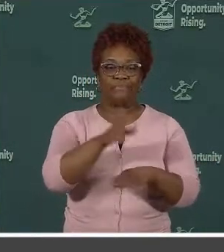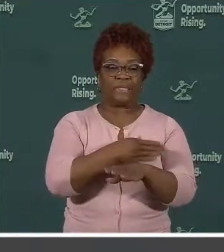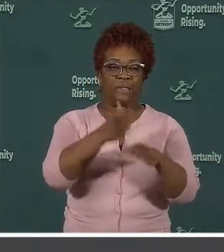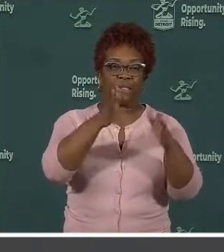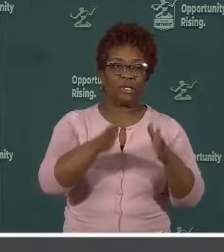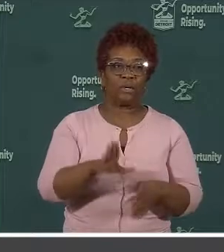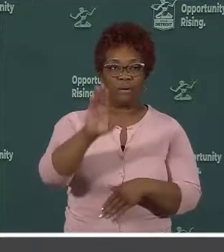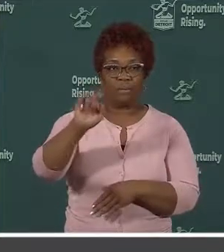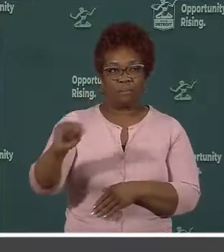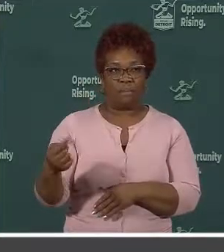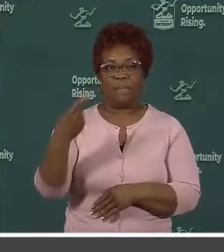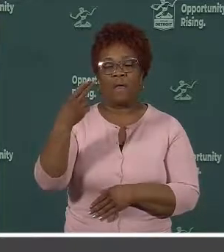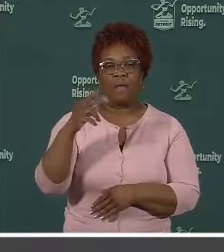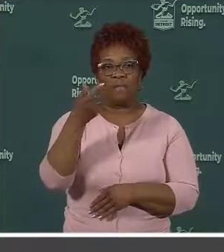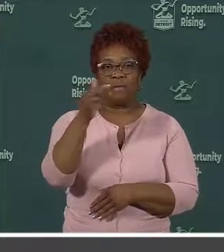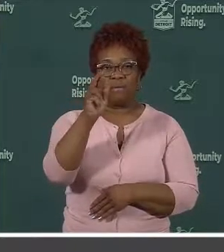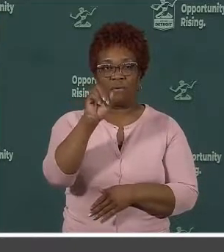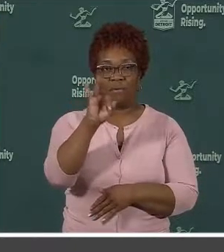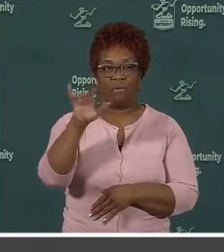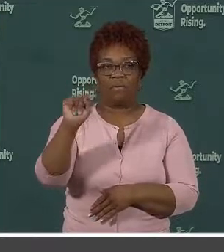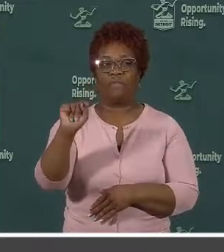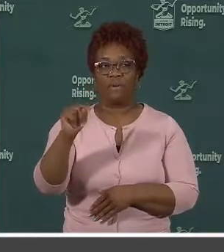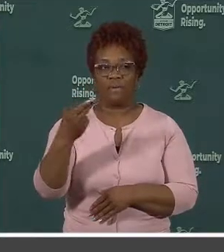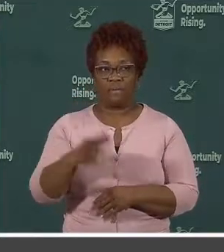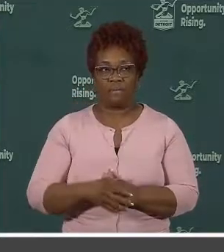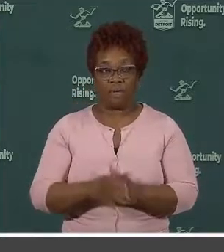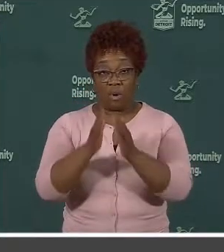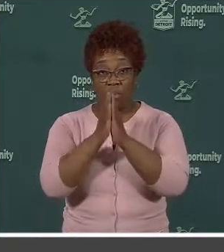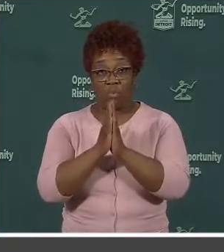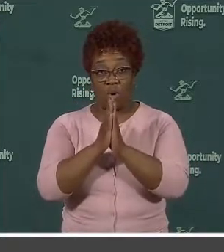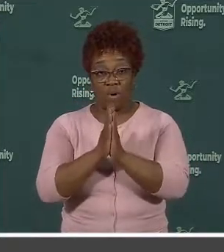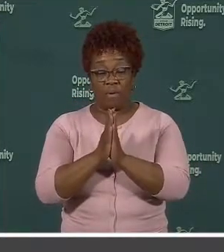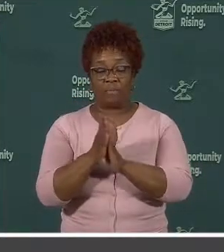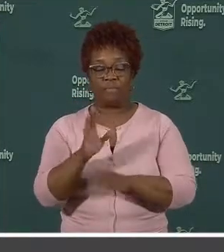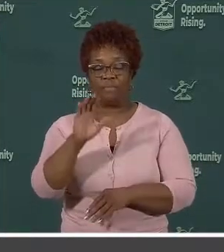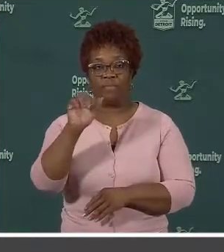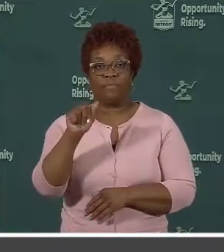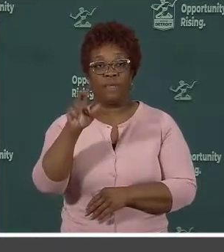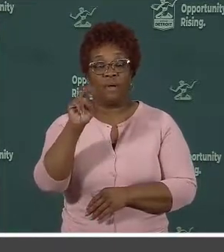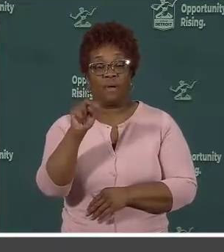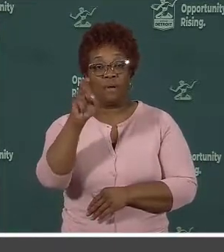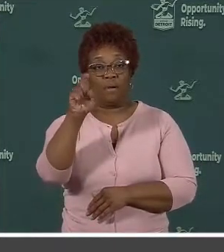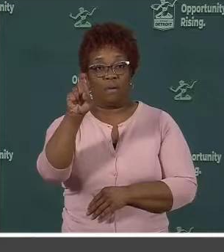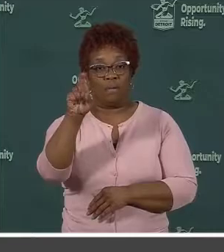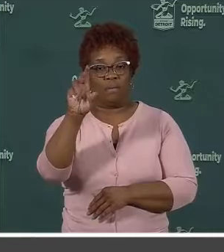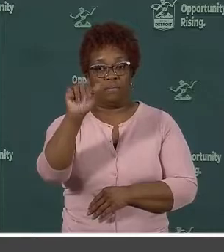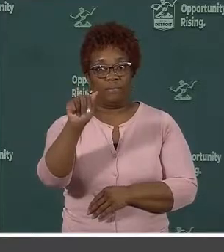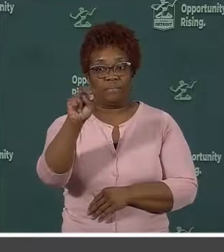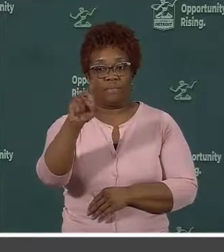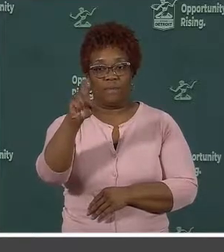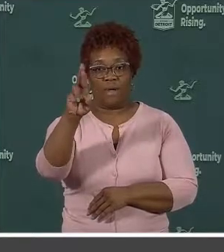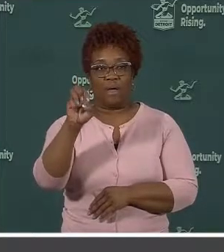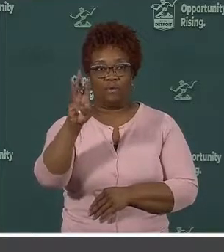INVOCATION OFFERED BY BISHOP ANDREW MERRITT PASTOR OF STRAIGHT GATE INTERNATIONAL CHURCH AT INTRODUCTORY REMARKS